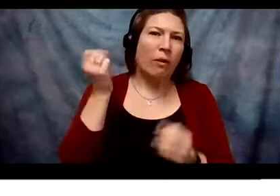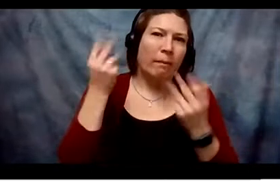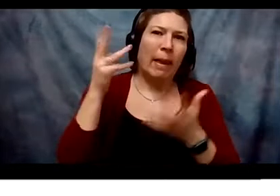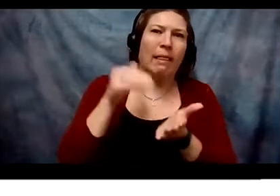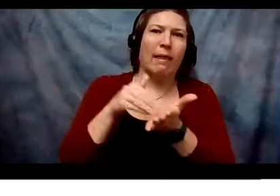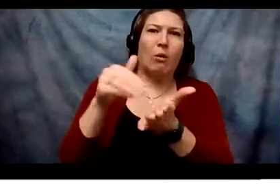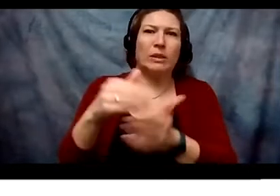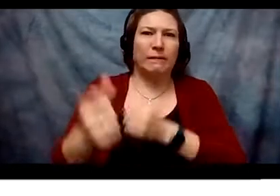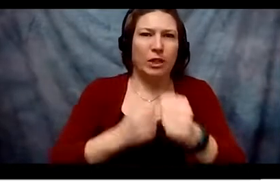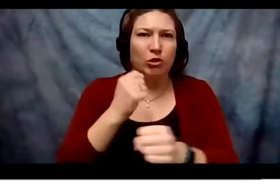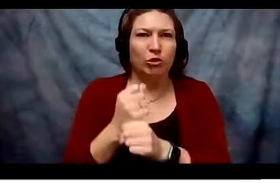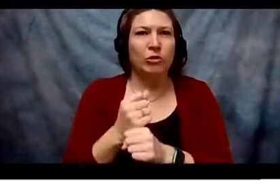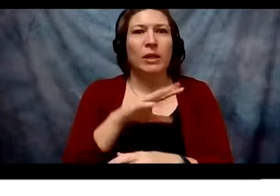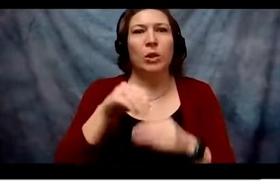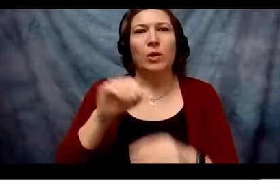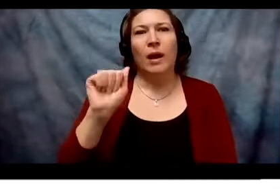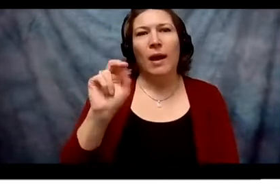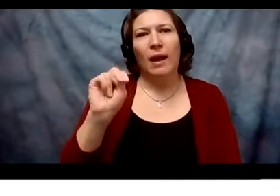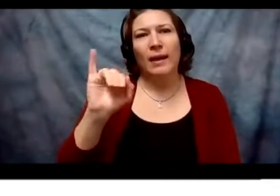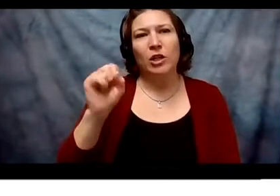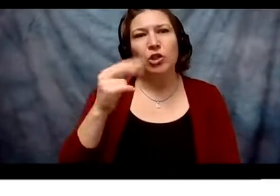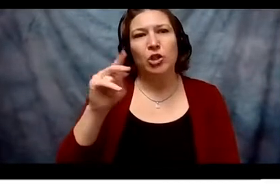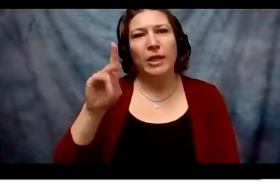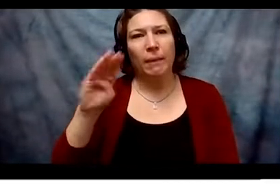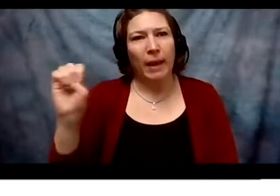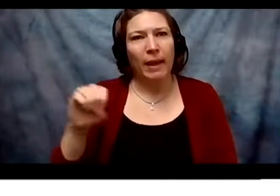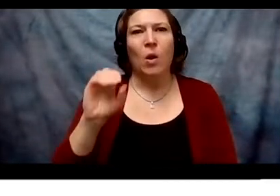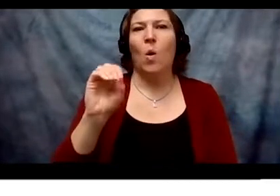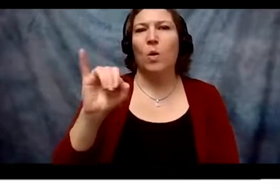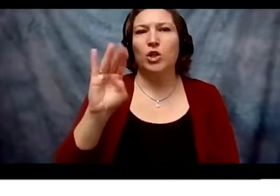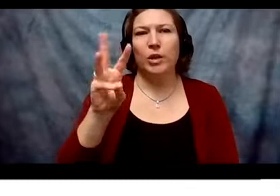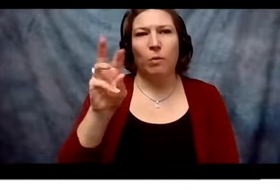including the Anishinaabe Ojibwe,Lakota and